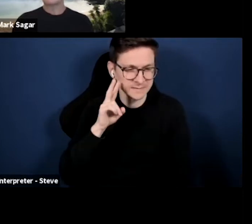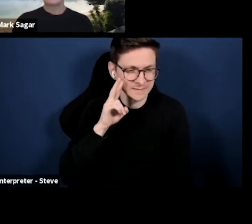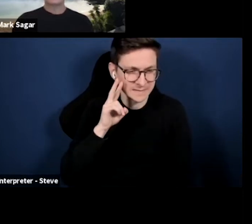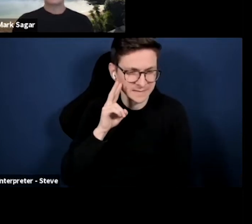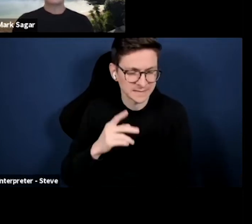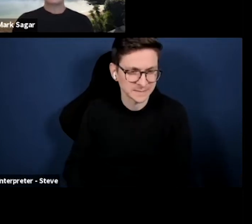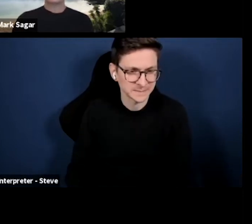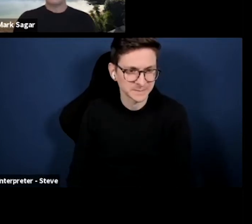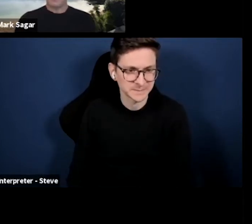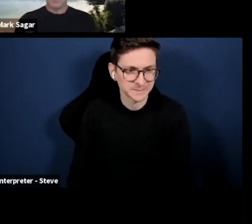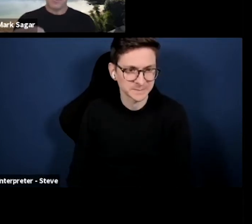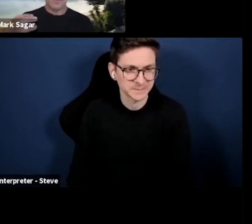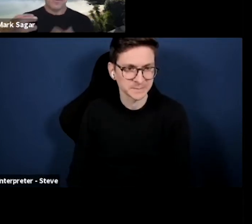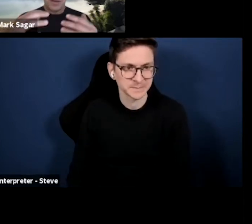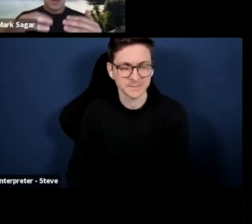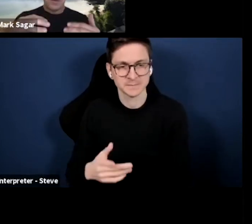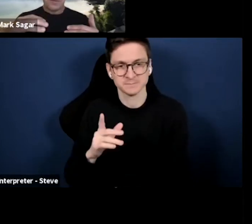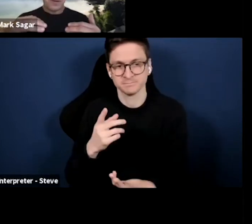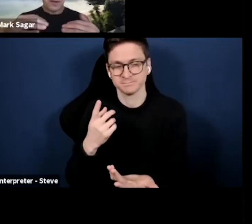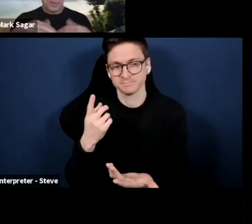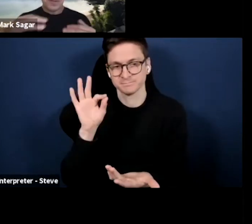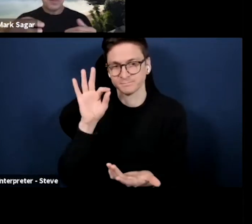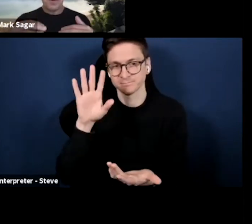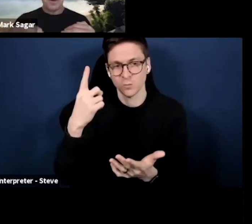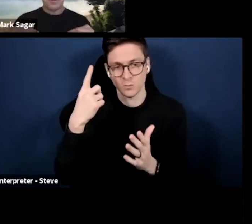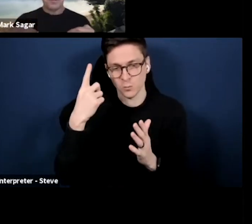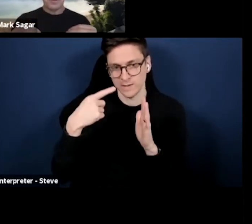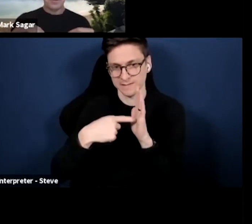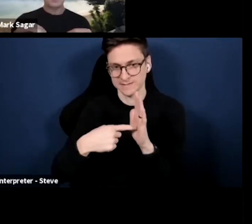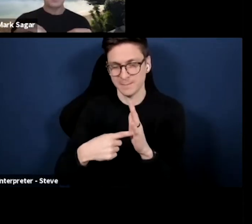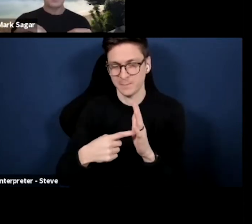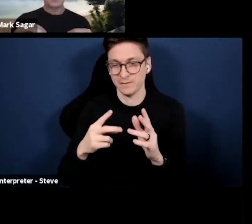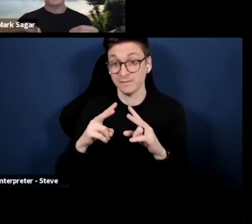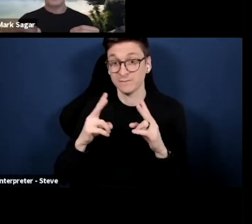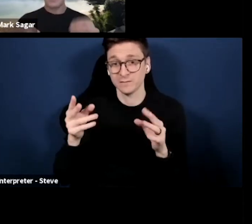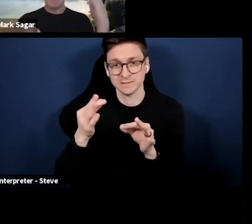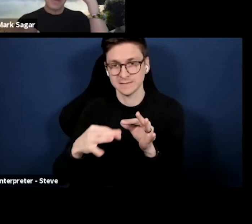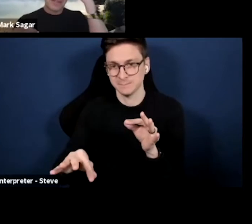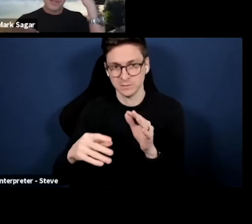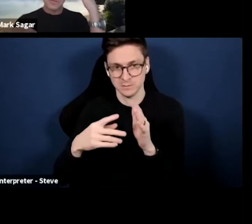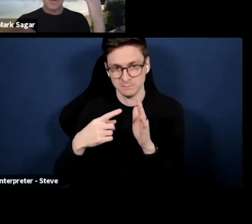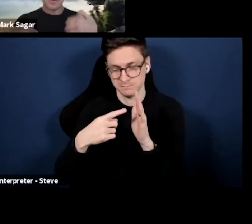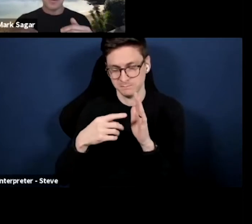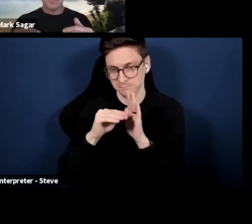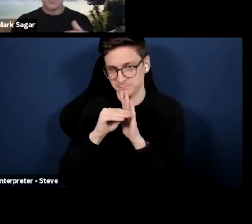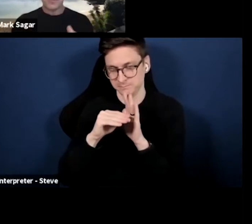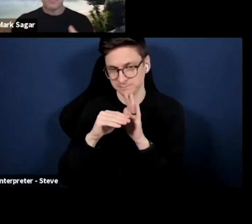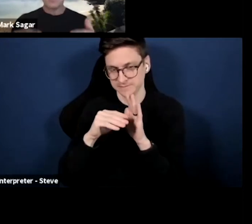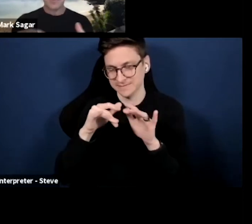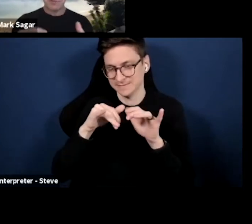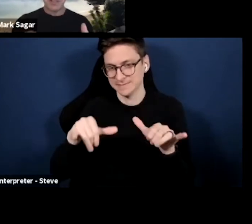to give an example of of a of a simple model in the system um this is a model of respiratory